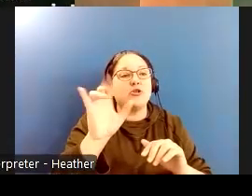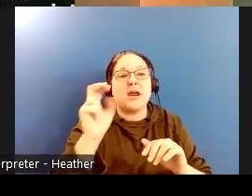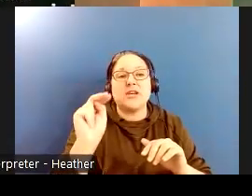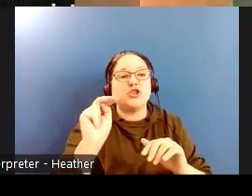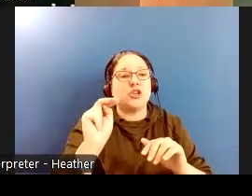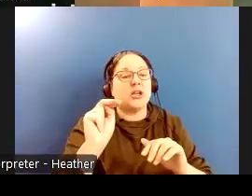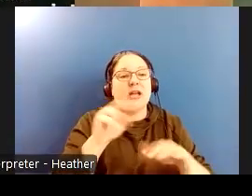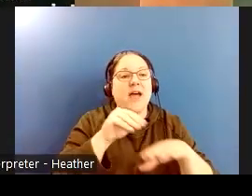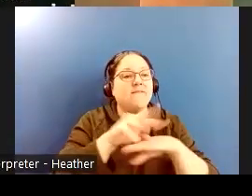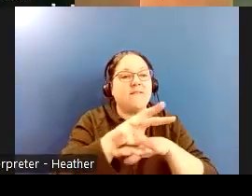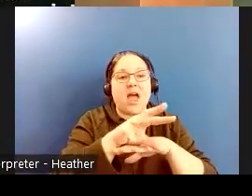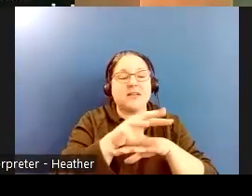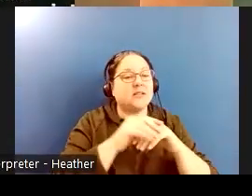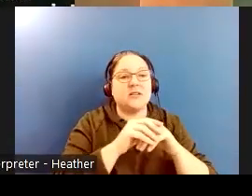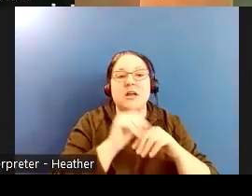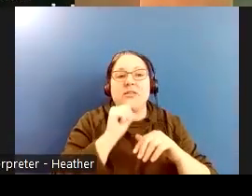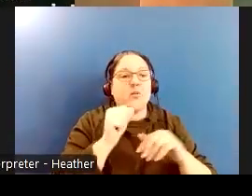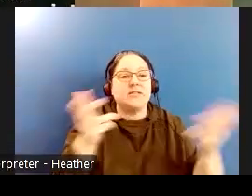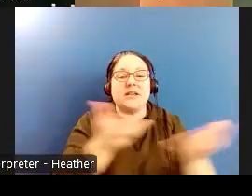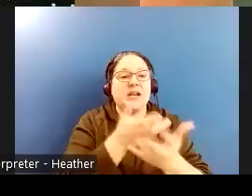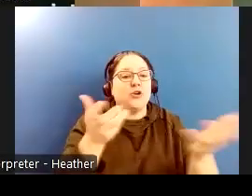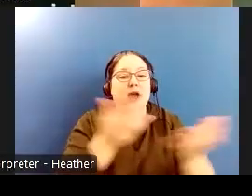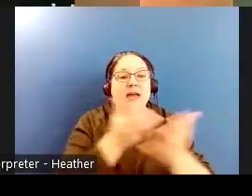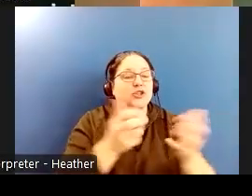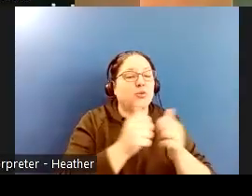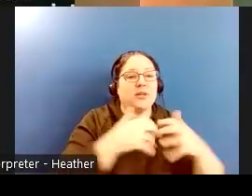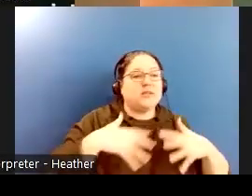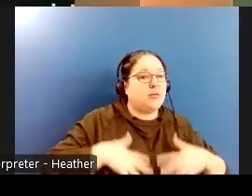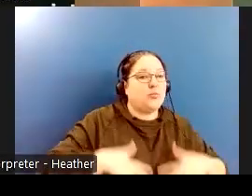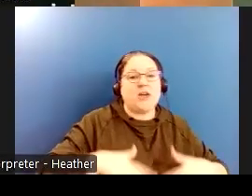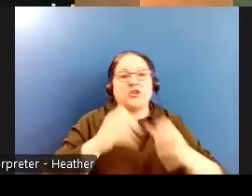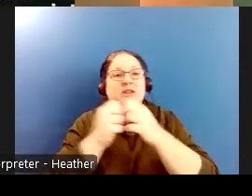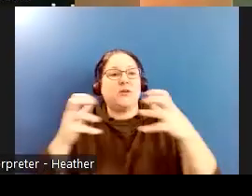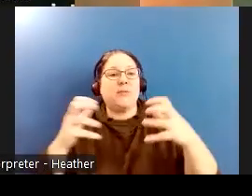an interaction between depression inflammation. But this actually makes sense. It makes sense if